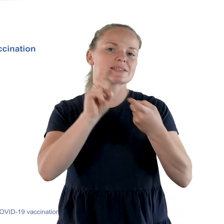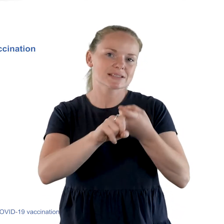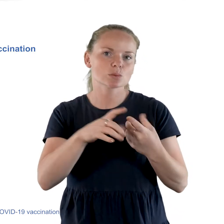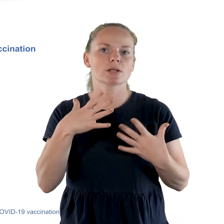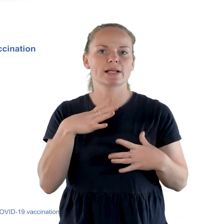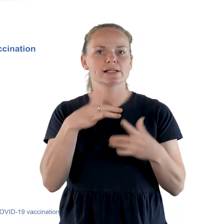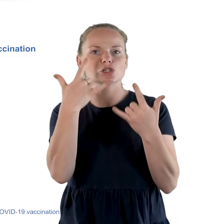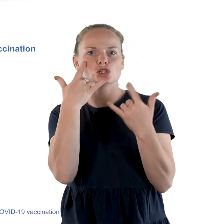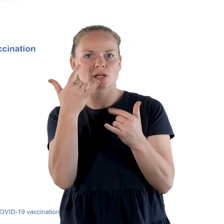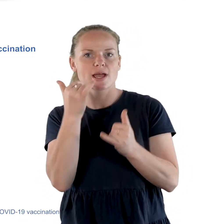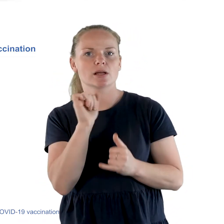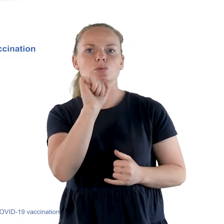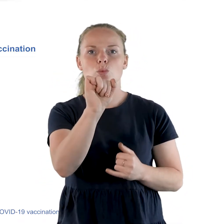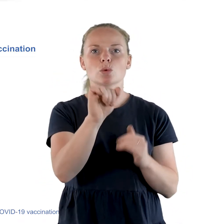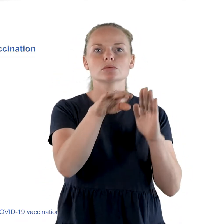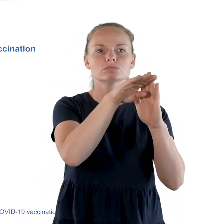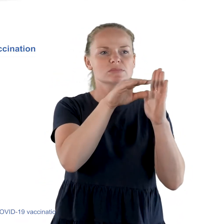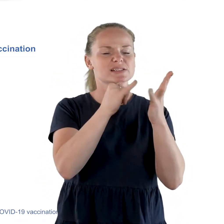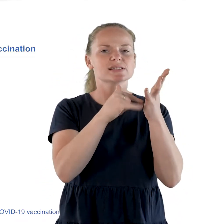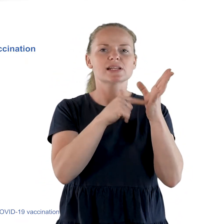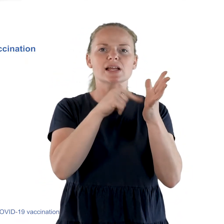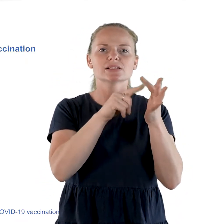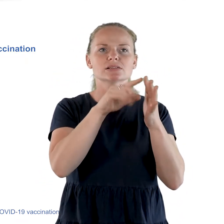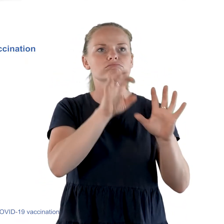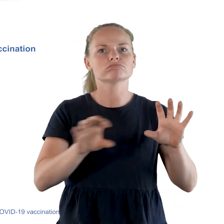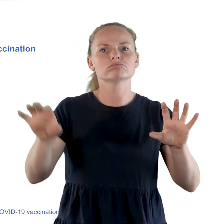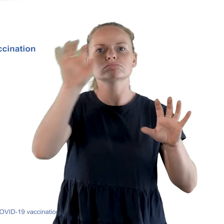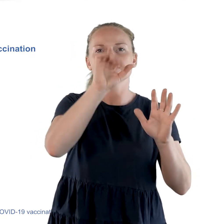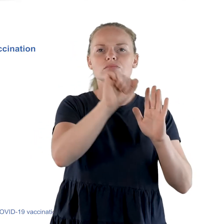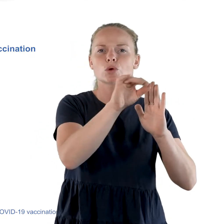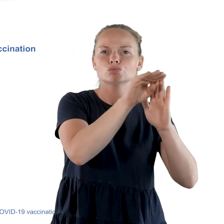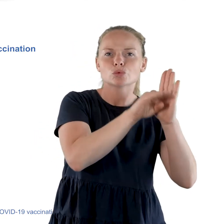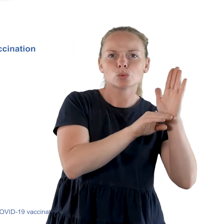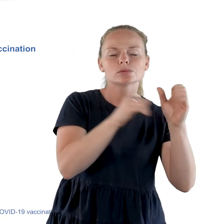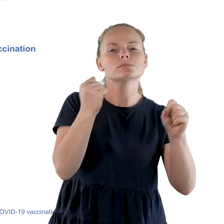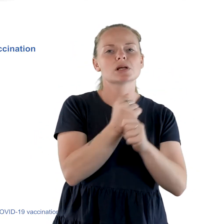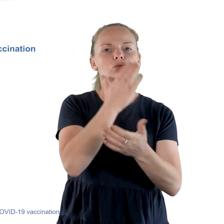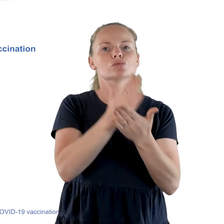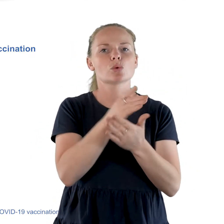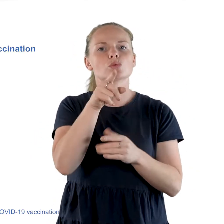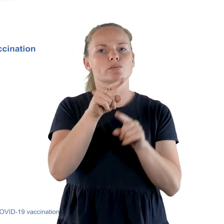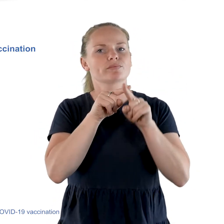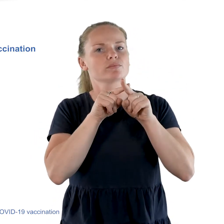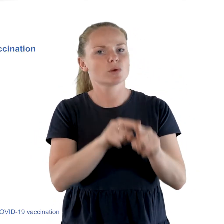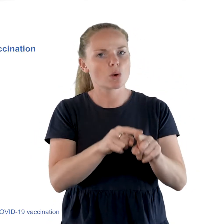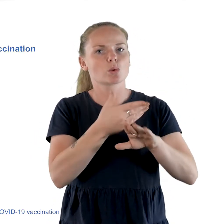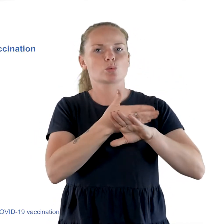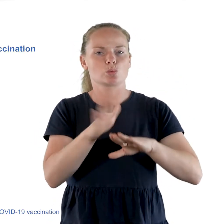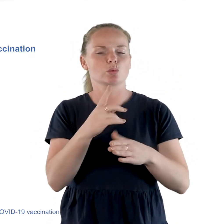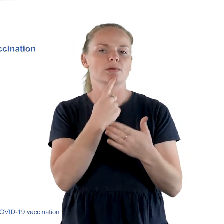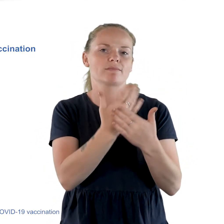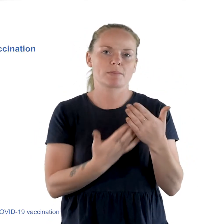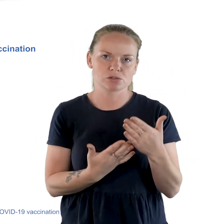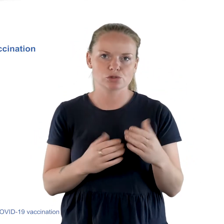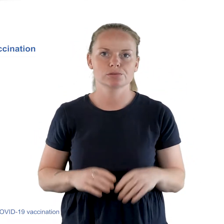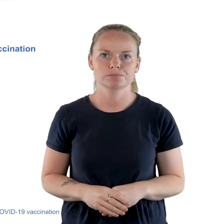However, you should check the current guidelines in your state/territory for the most up-to-date information.